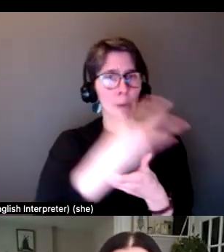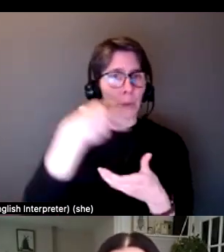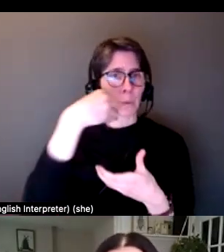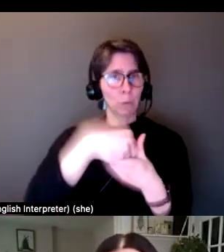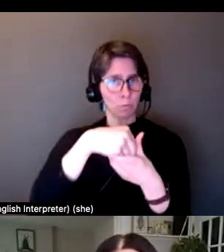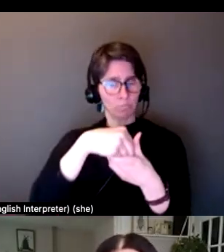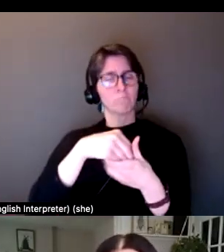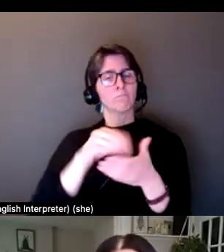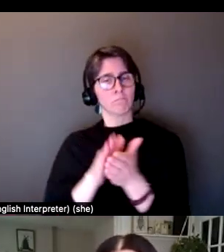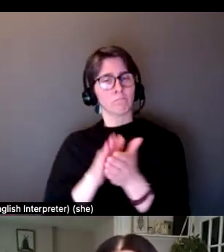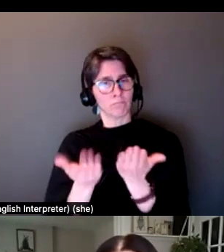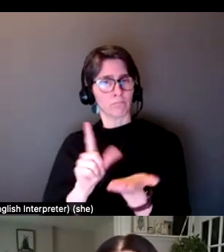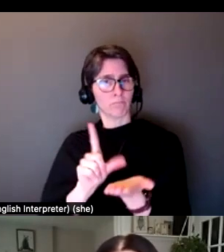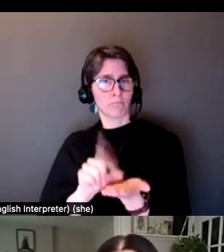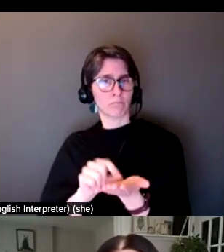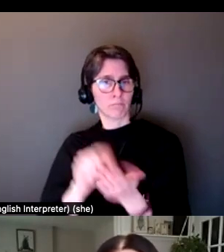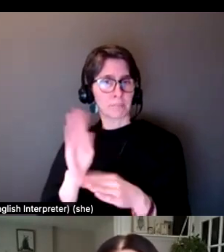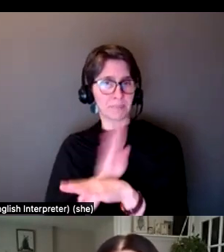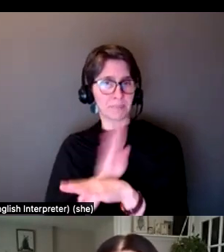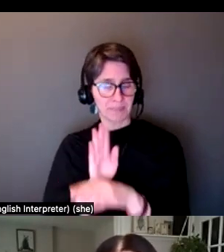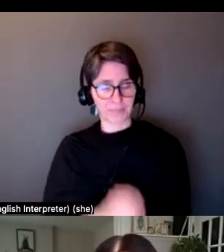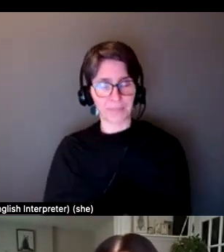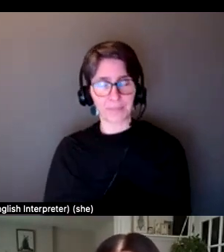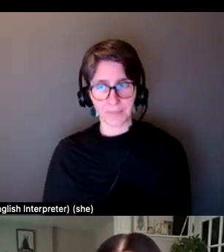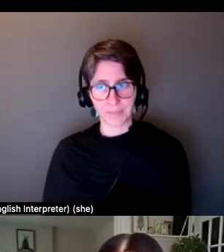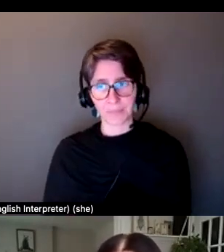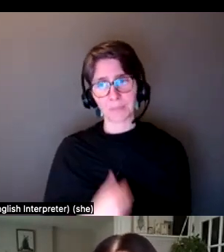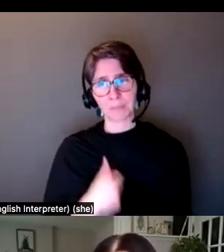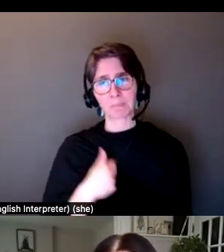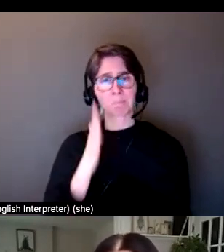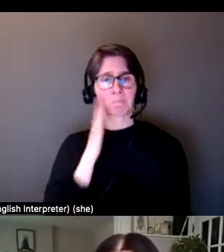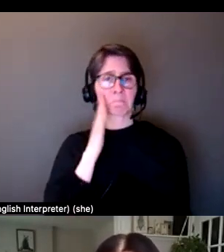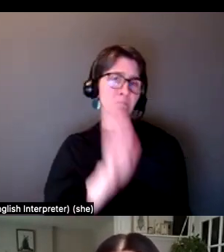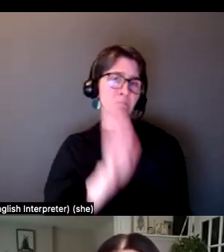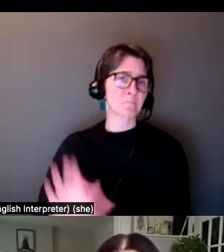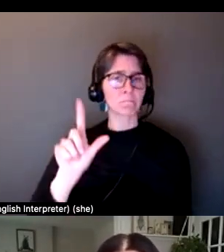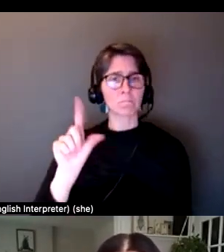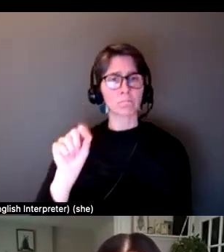So, as mentioned, I'm going to spend about the next 20 minutes or so just running through the